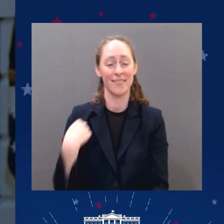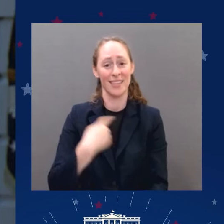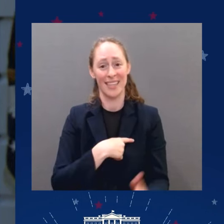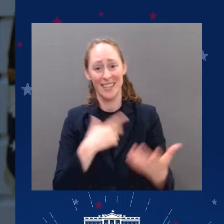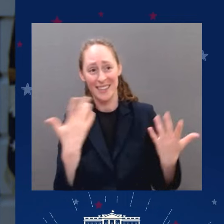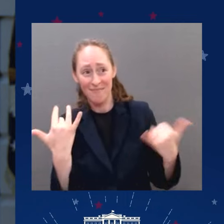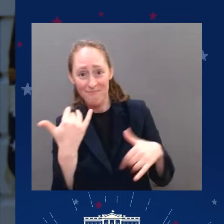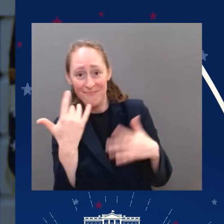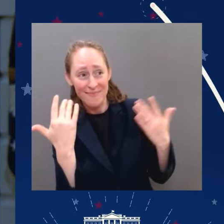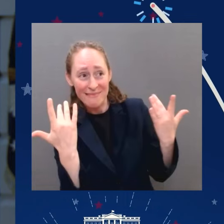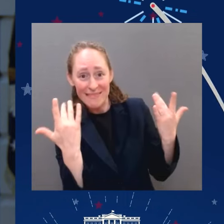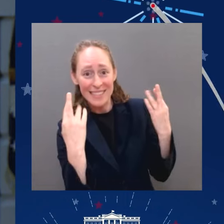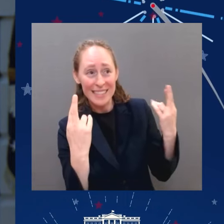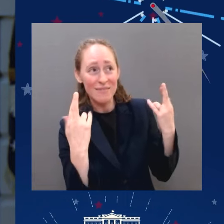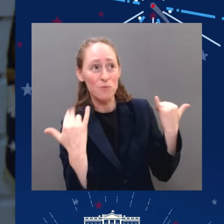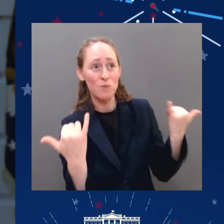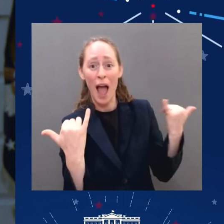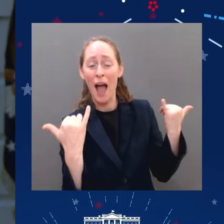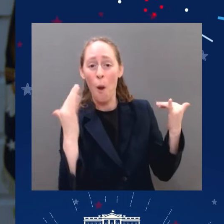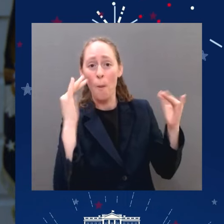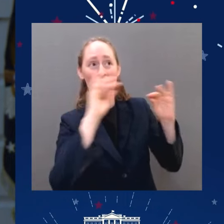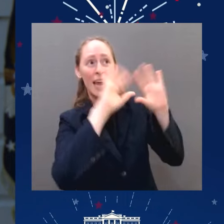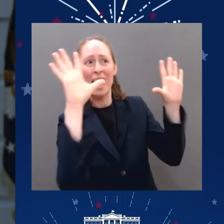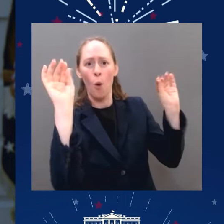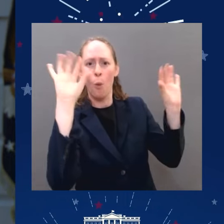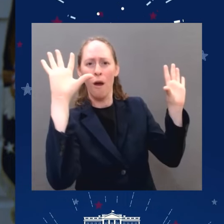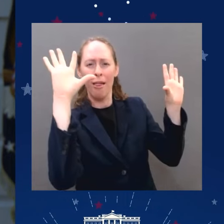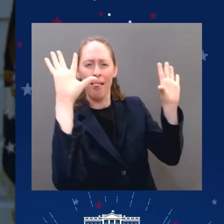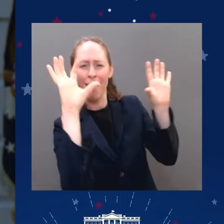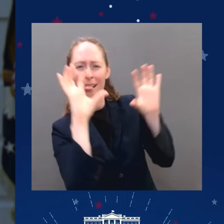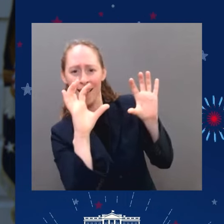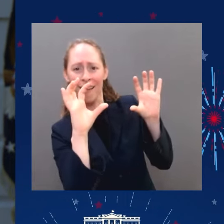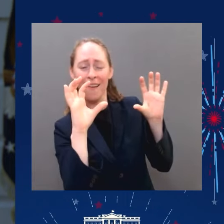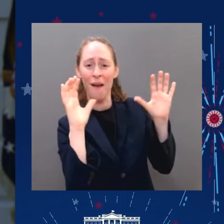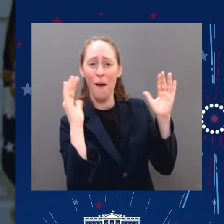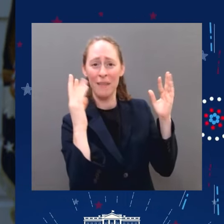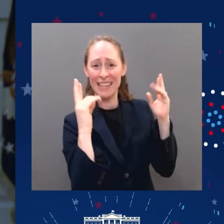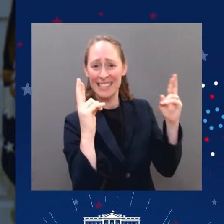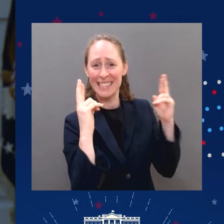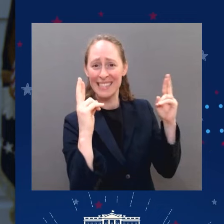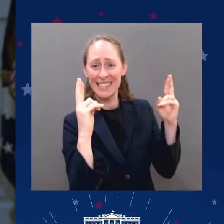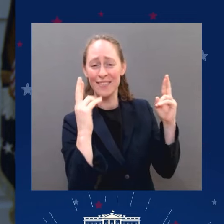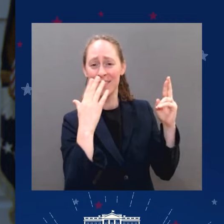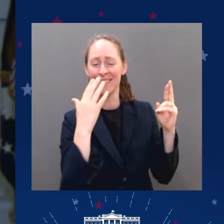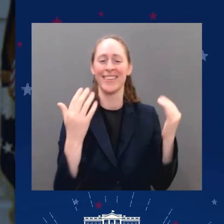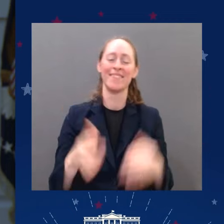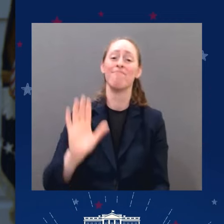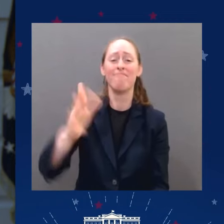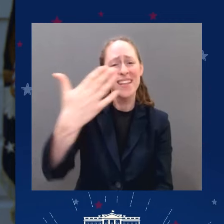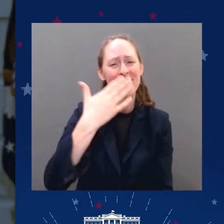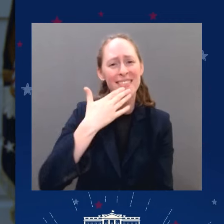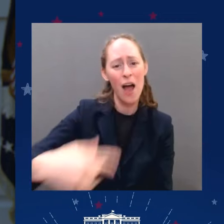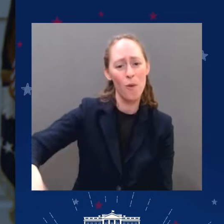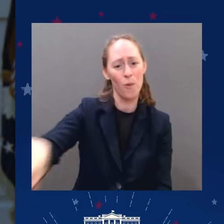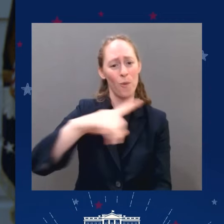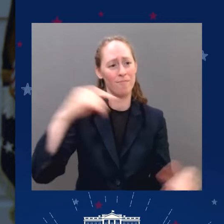Good evening, my fellow Americans. Today we mark the 246th anniversary for independence